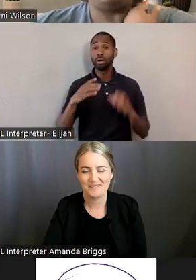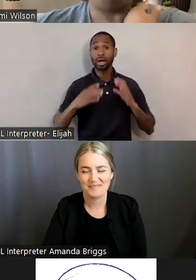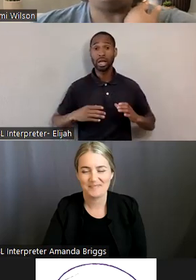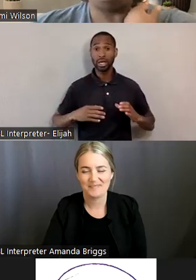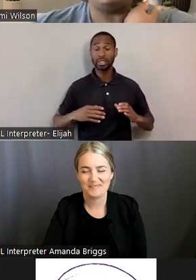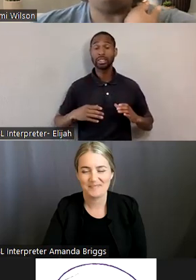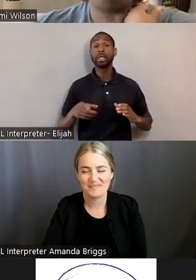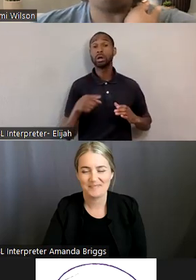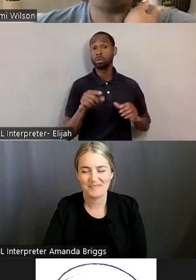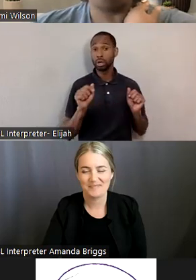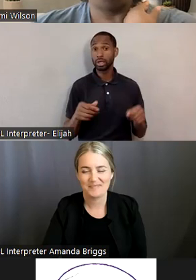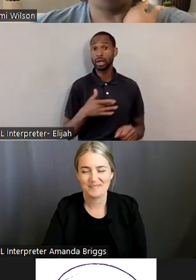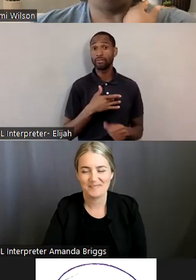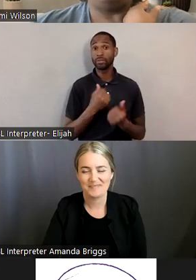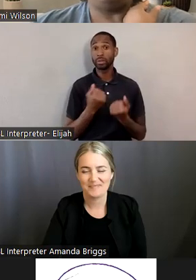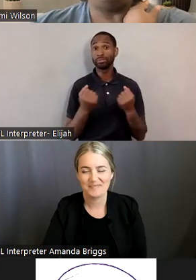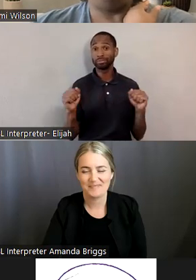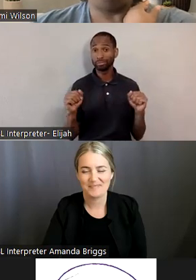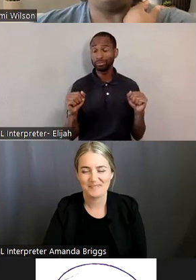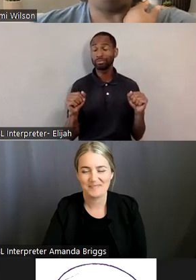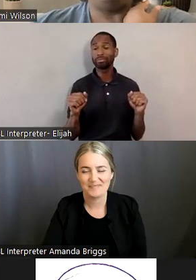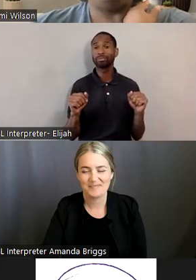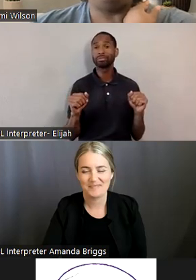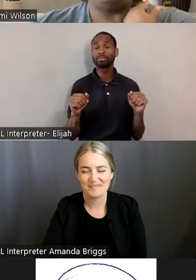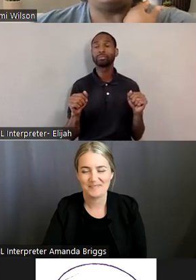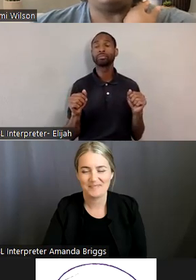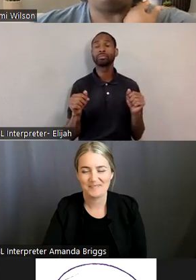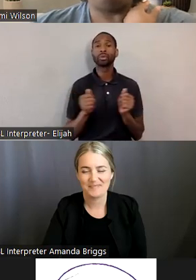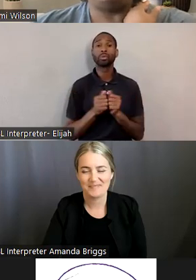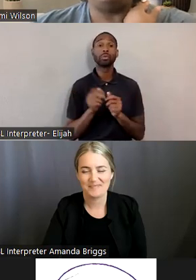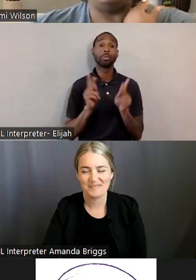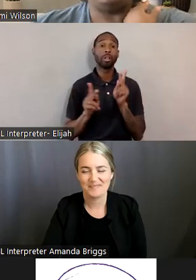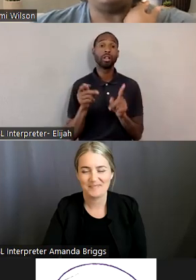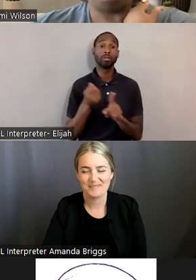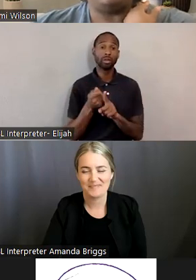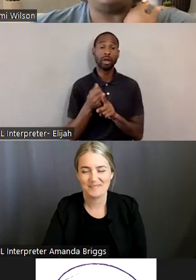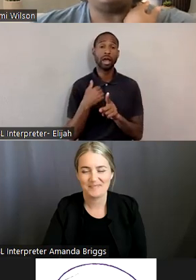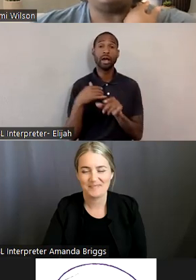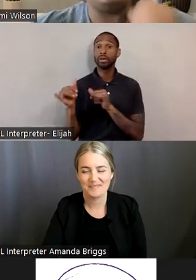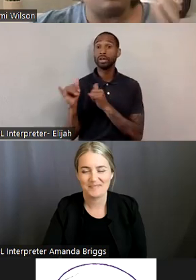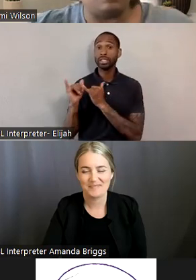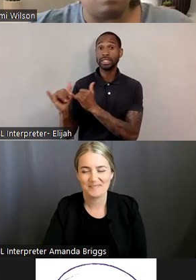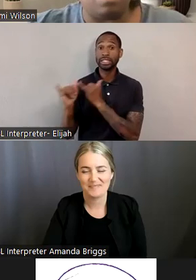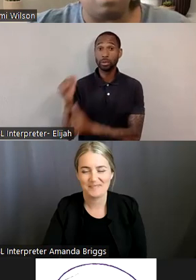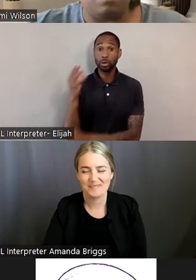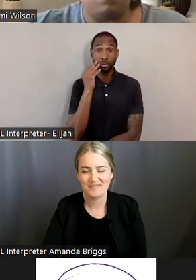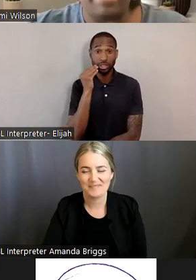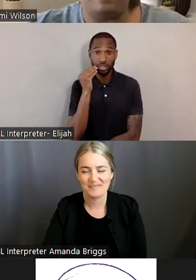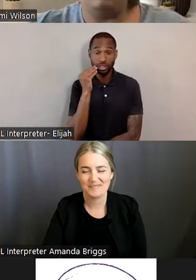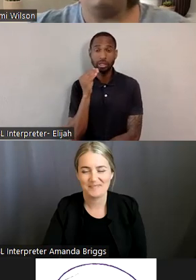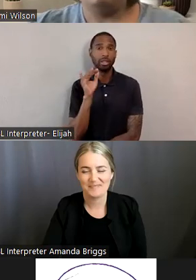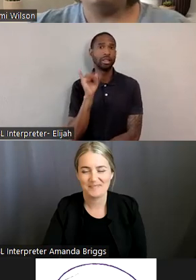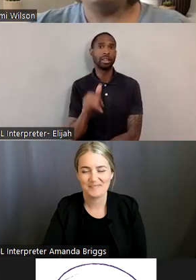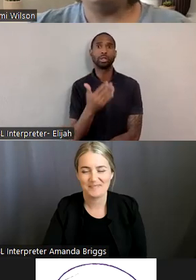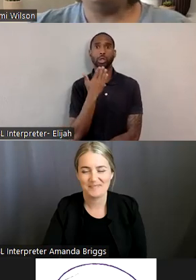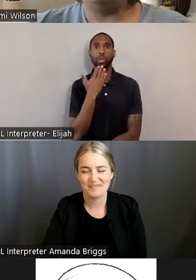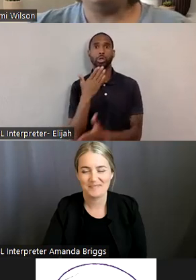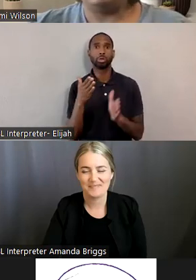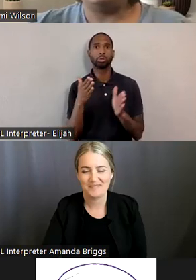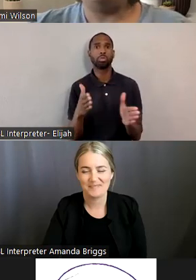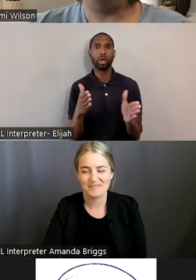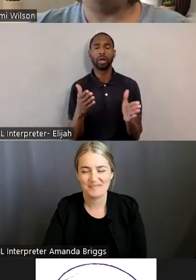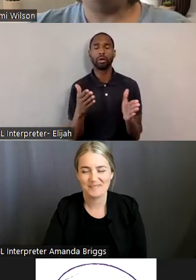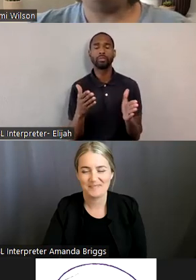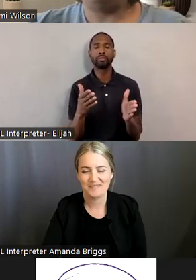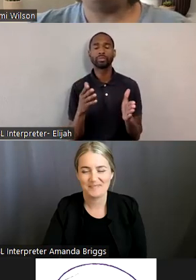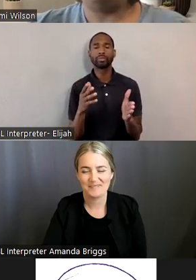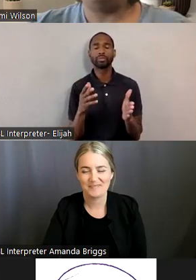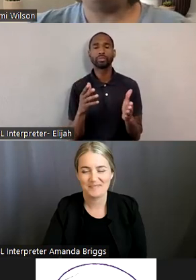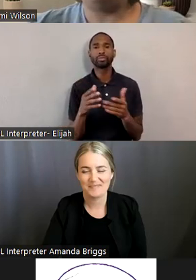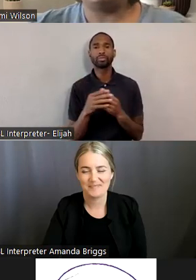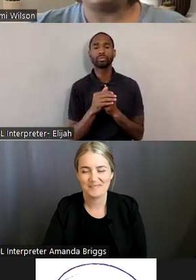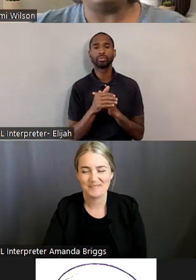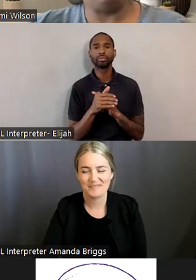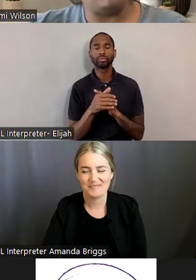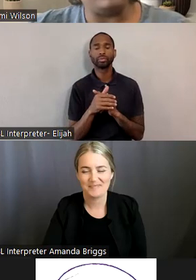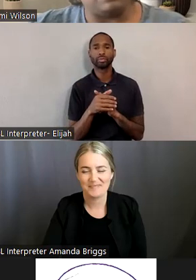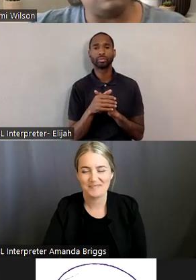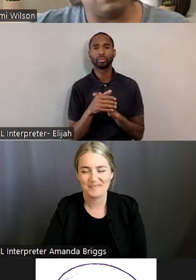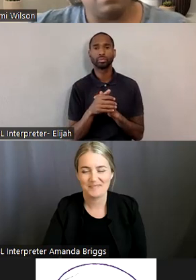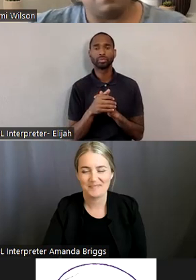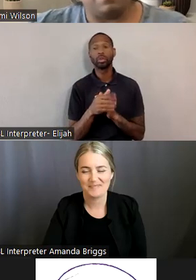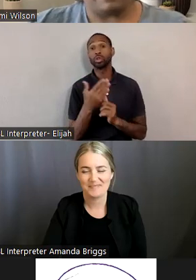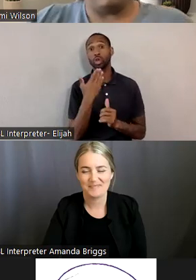can feel safe with people that have similar experiences is a good way to kind of address